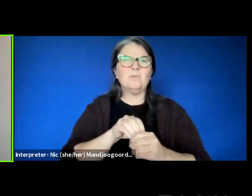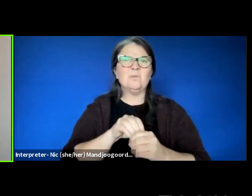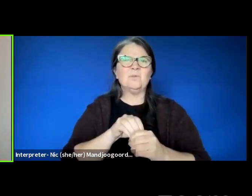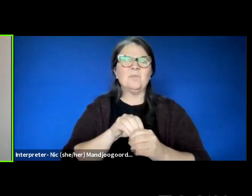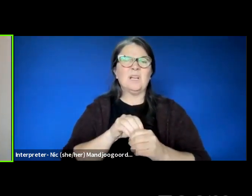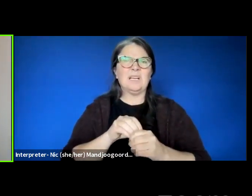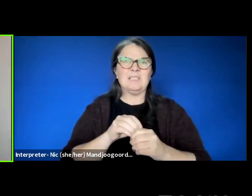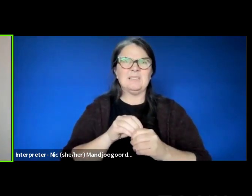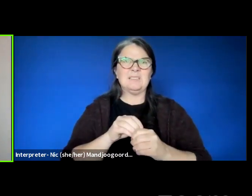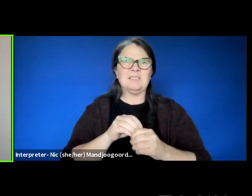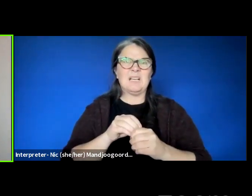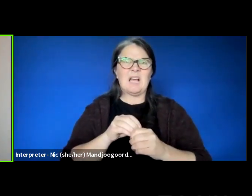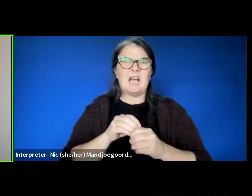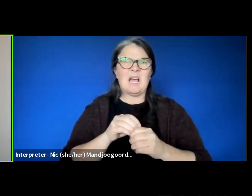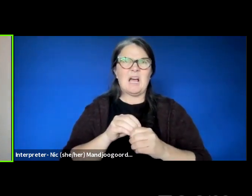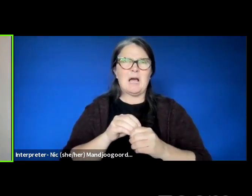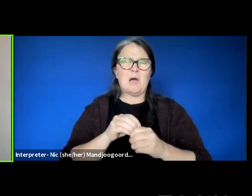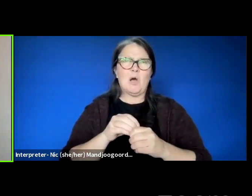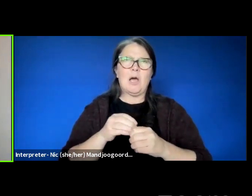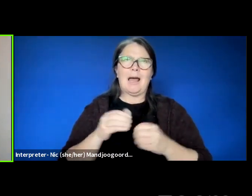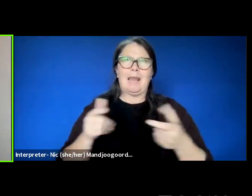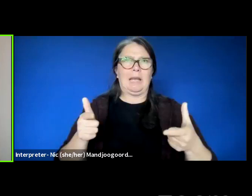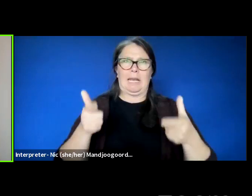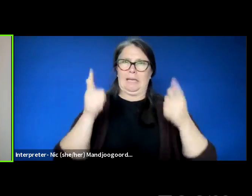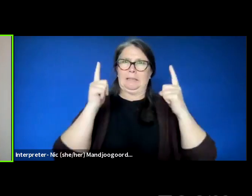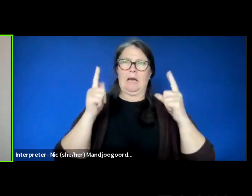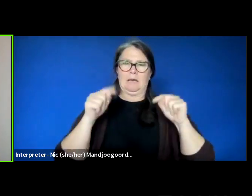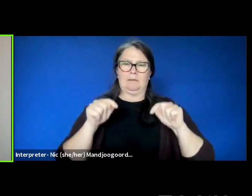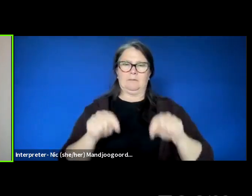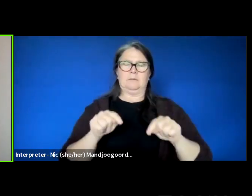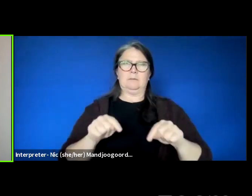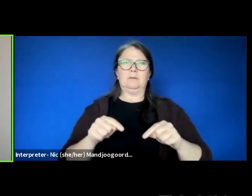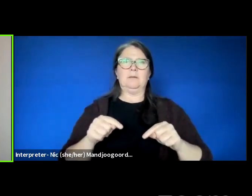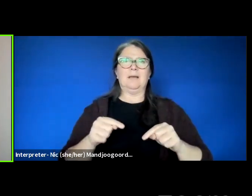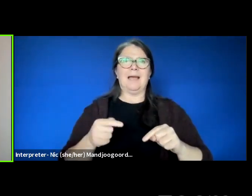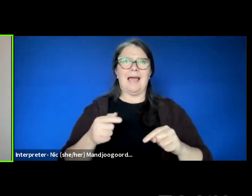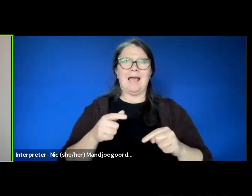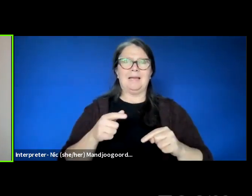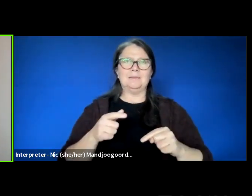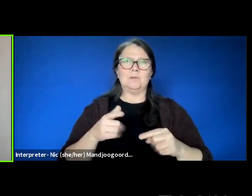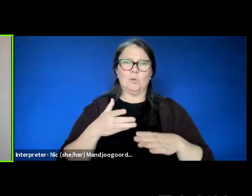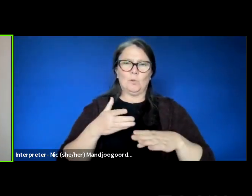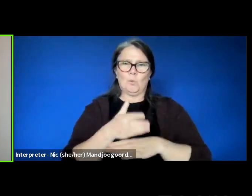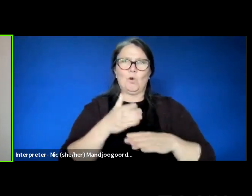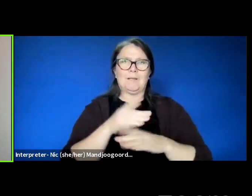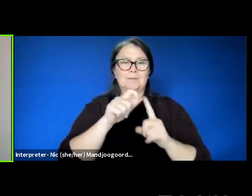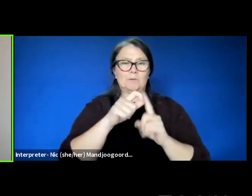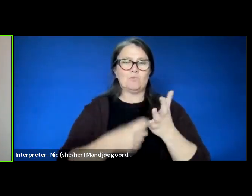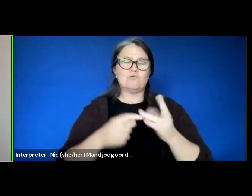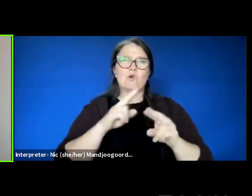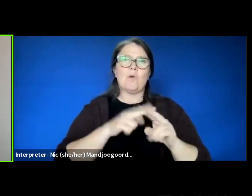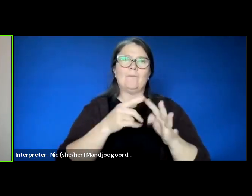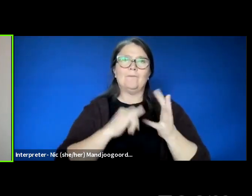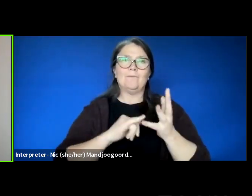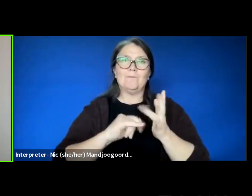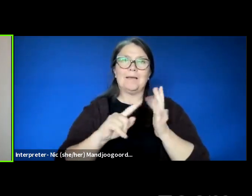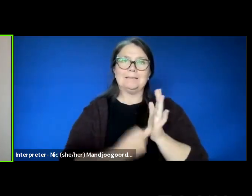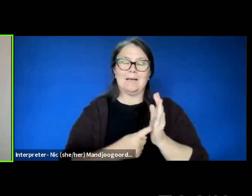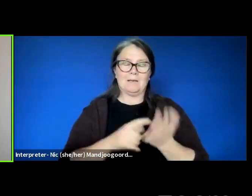principles solicitor of Shakti legal solutions, lead collaborate collaborator with the diversity. collect collective, and an engine collective, and an adjunct lecturer with the college of Law.